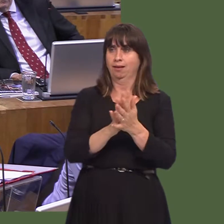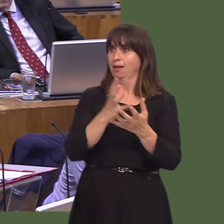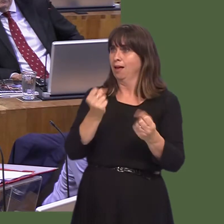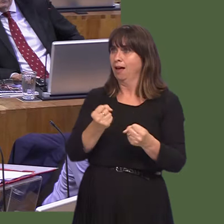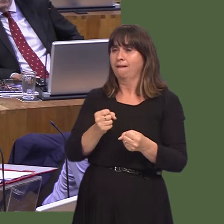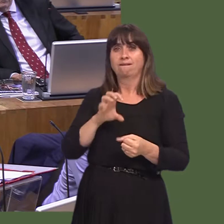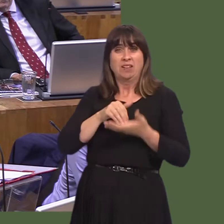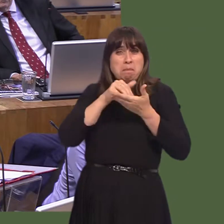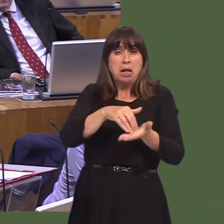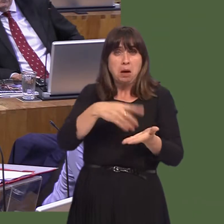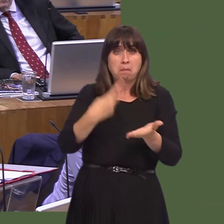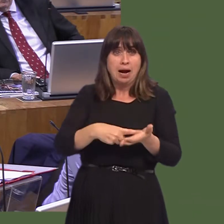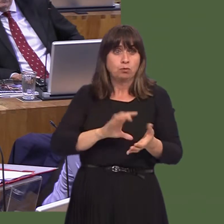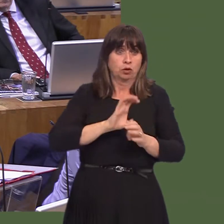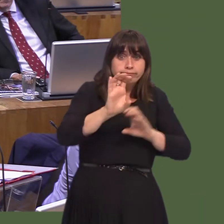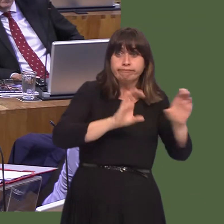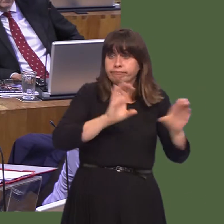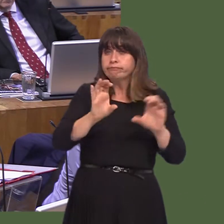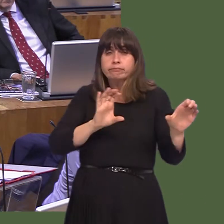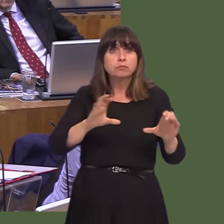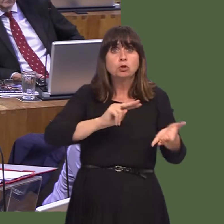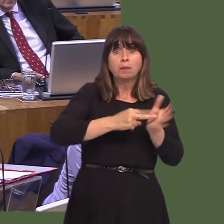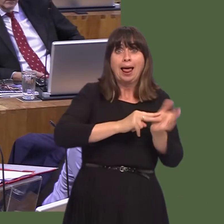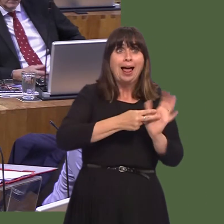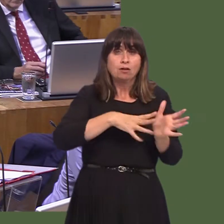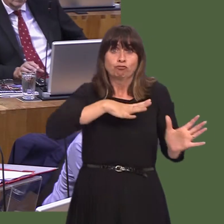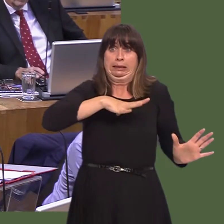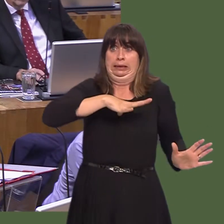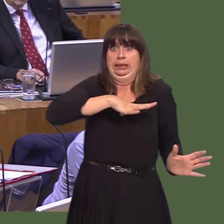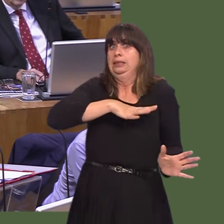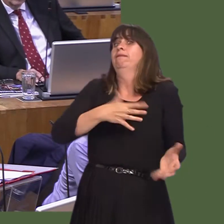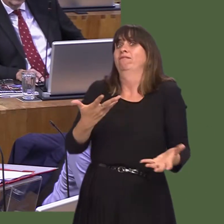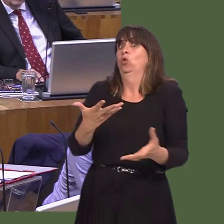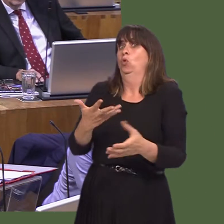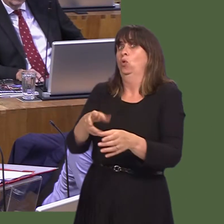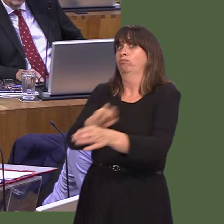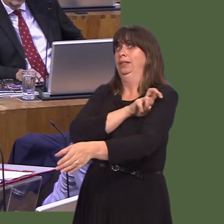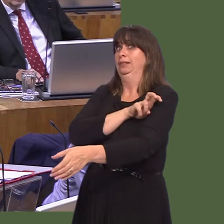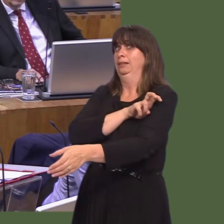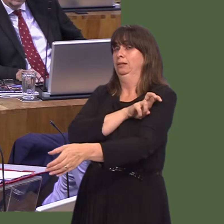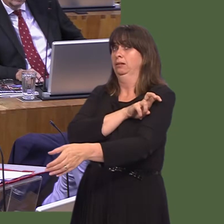businesses, public services and other organisations to plan for and prepare for the impact of Brexit.